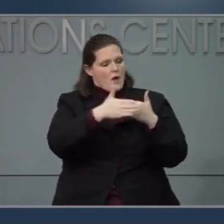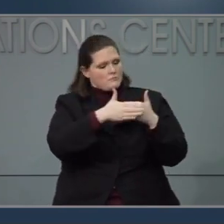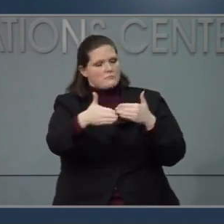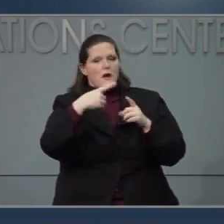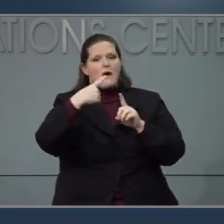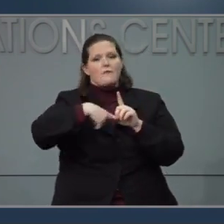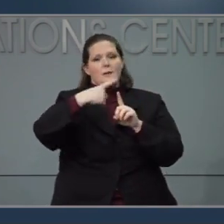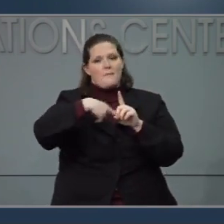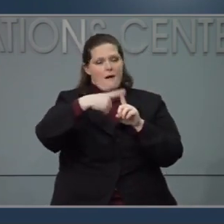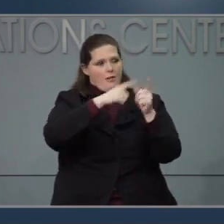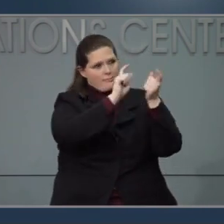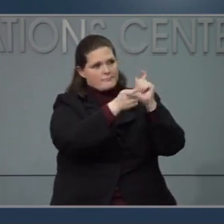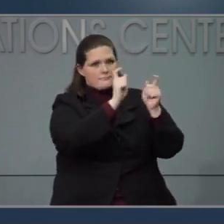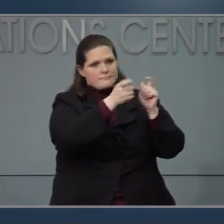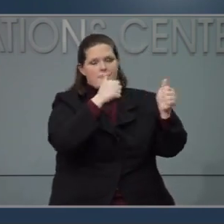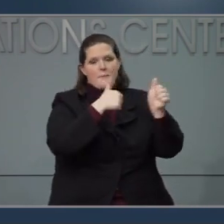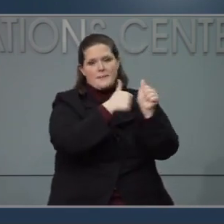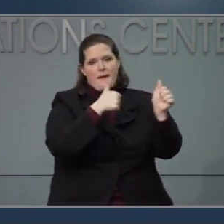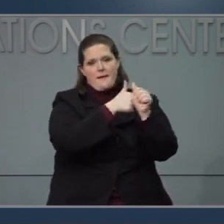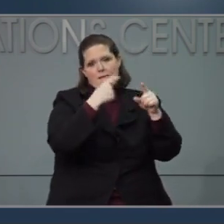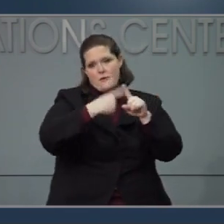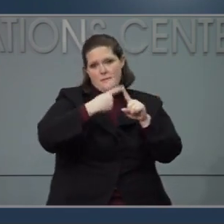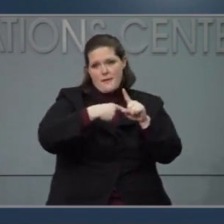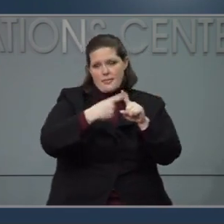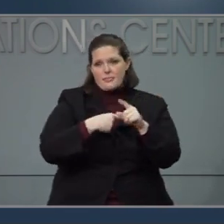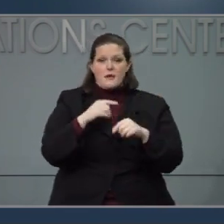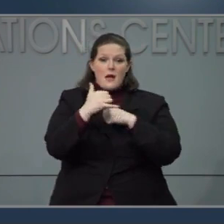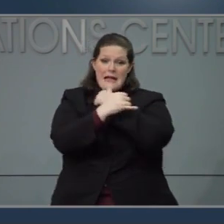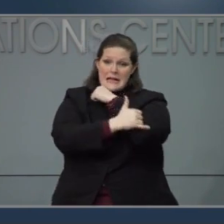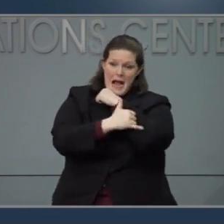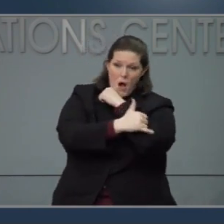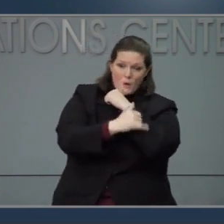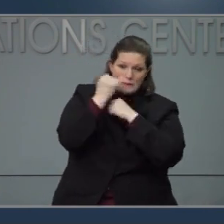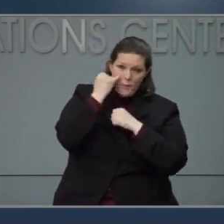THE COUNTY ALERT SYSTEM IS NOW POSTED ON OUR WEBSITE.